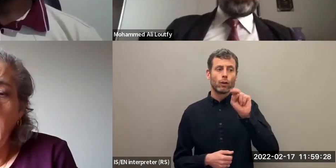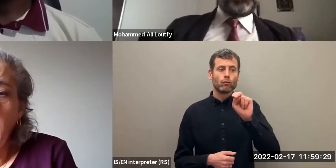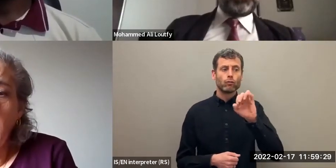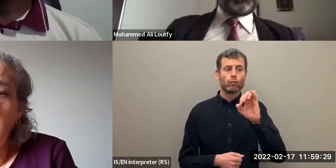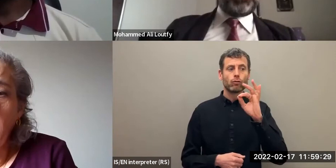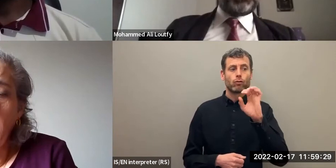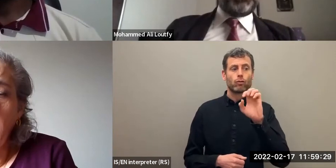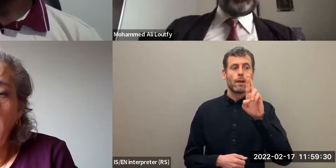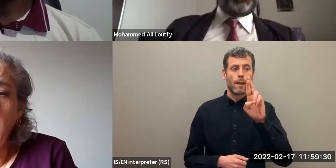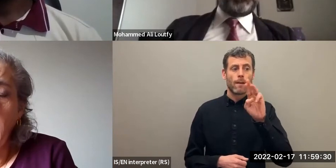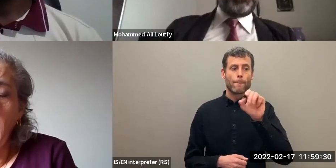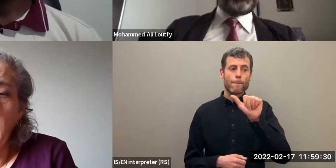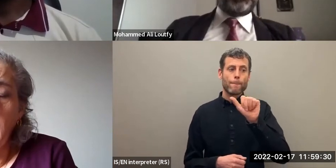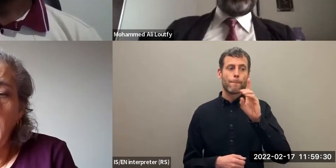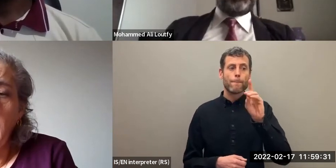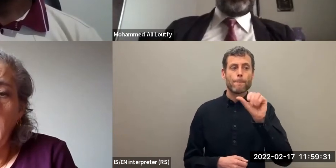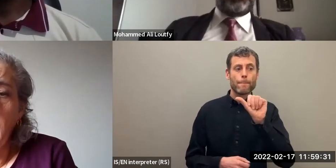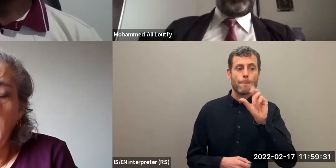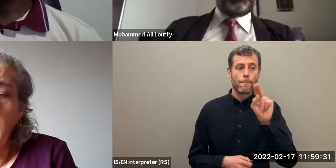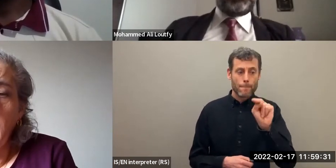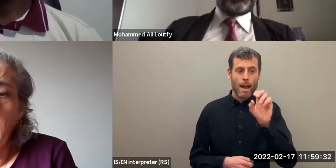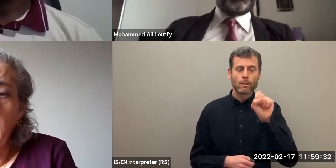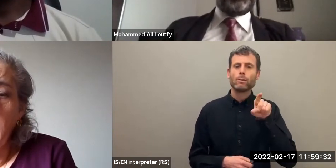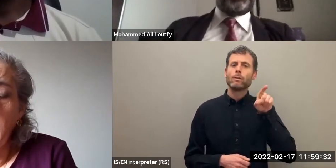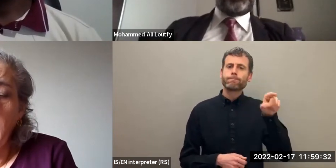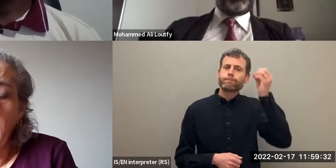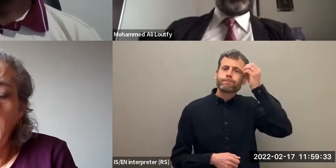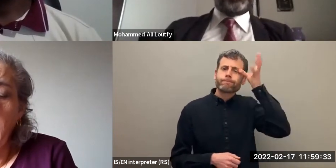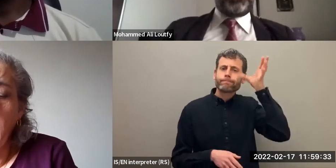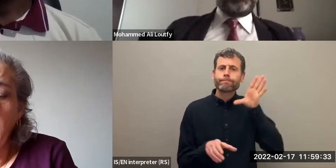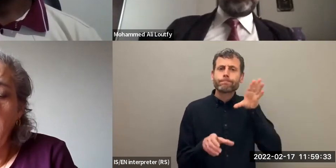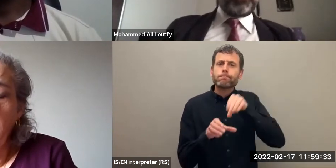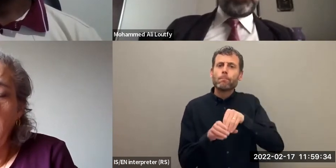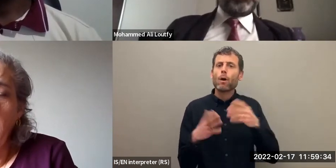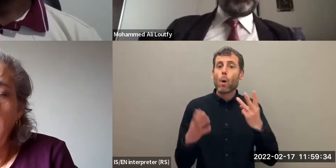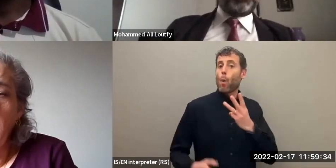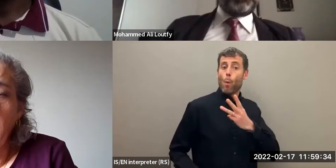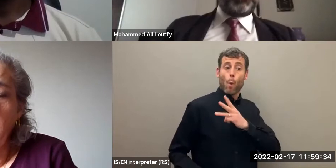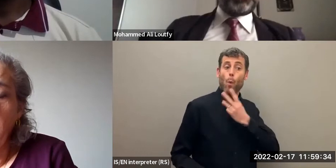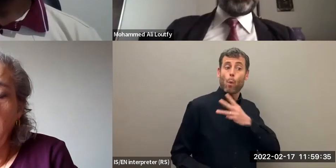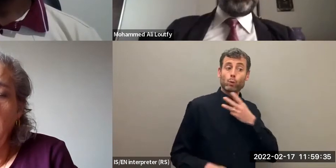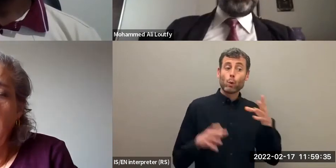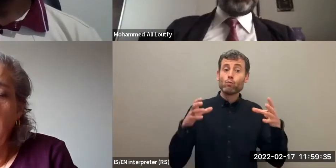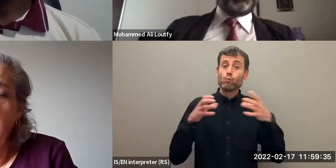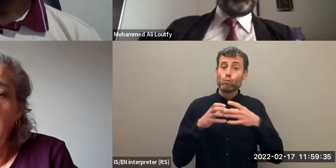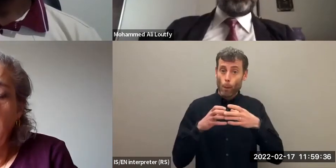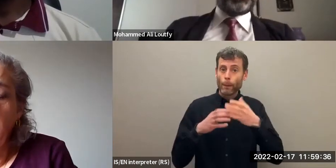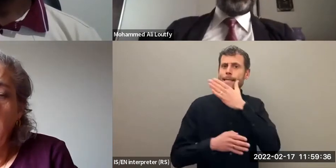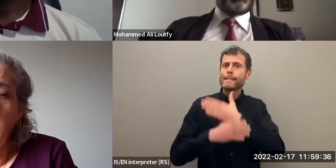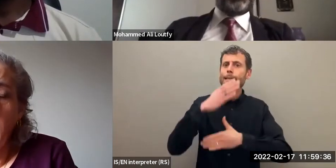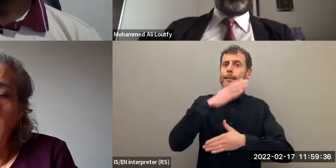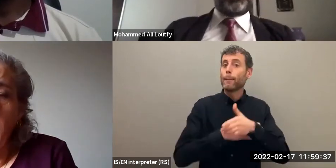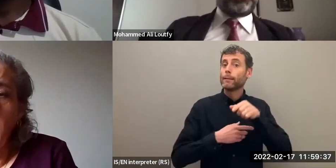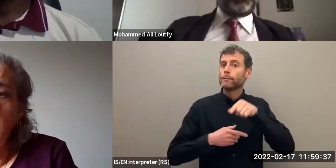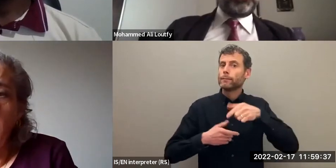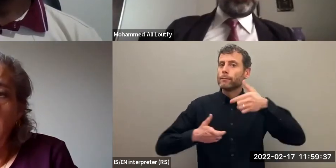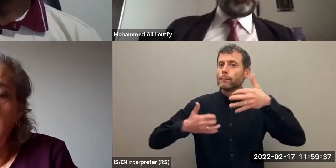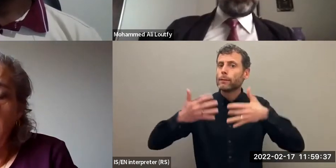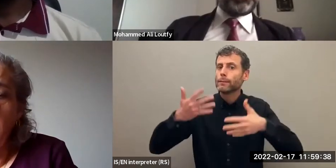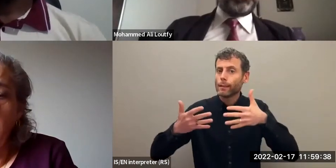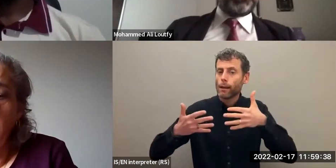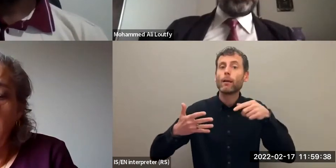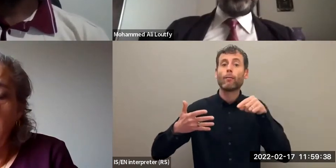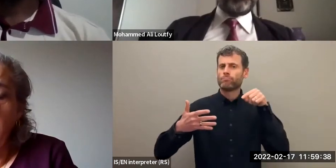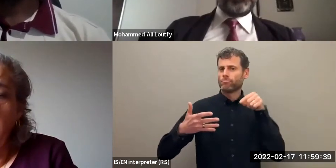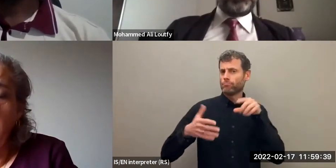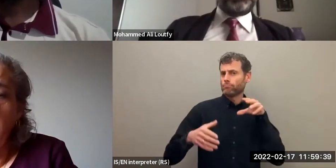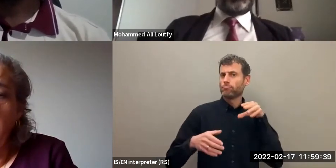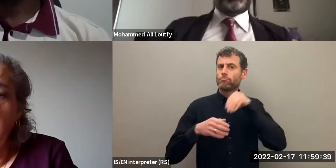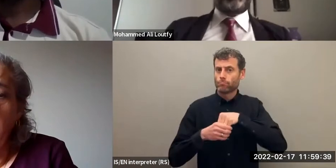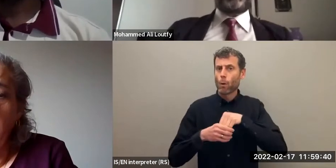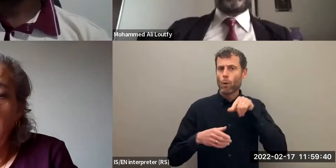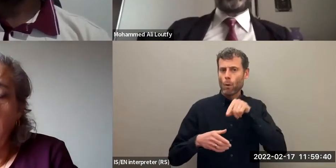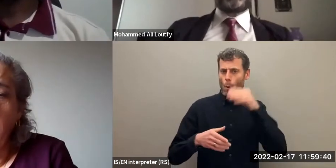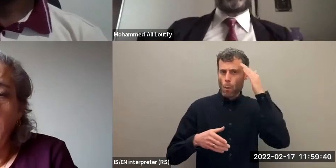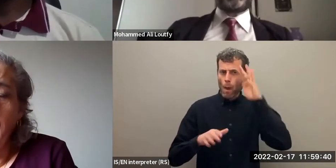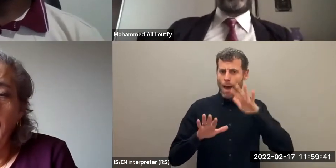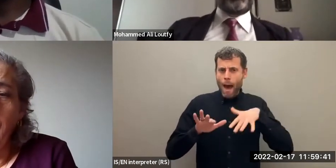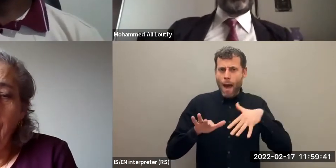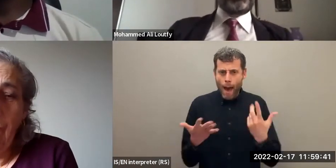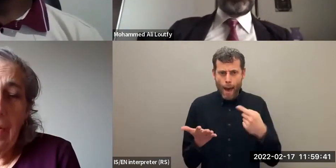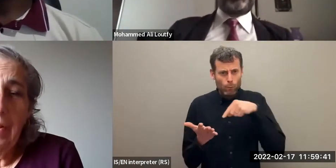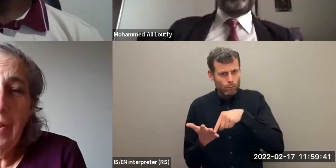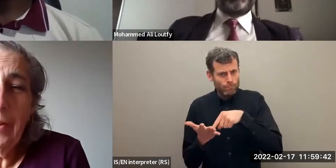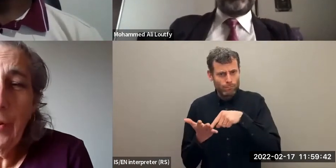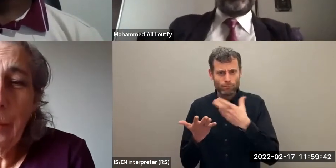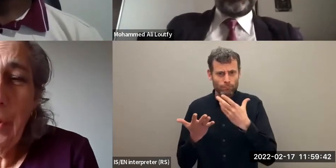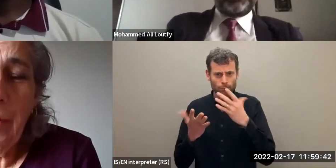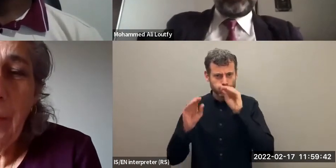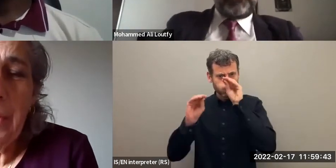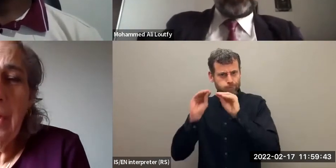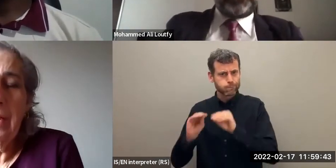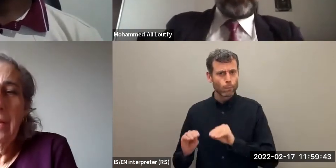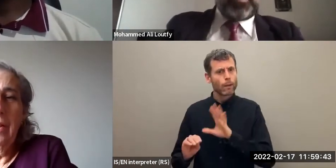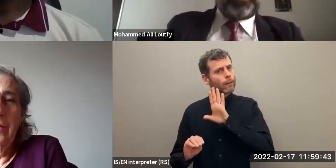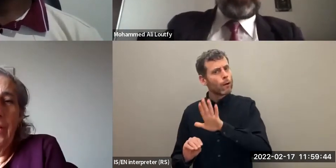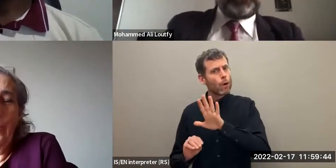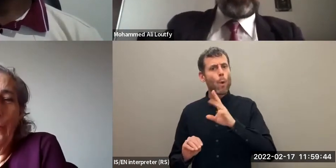Eric Ngondi: So when the Kenyan Government has made a lot of effort now to to provide to support disability activities there's a lot that is required, such that that is required in how much is being dispersed in order to.